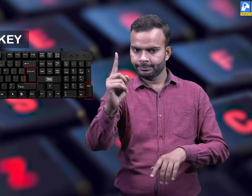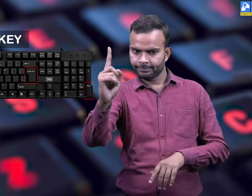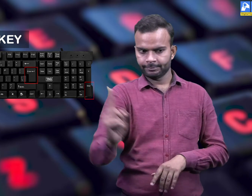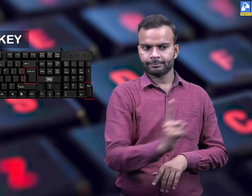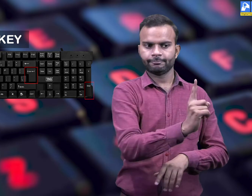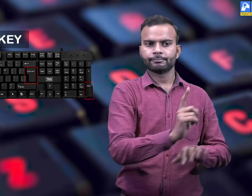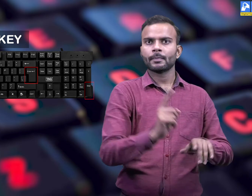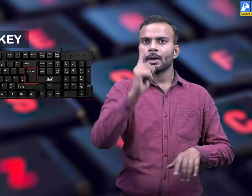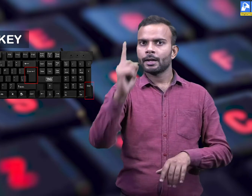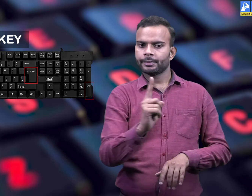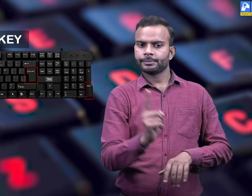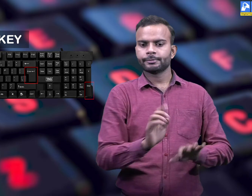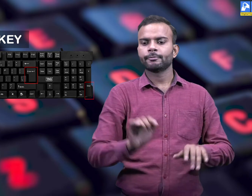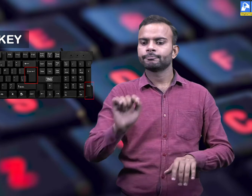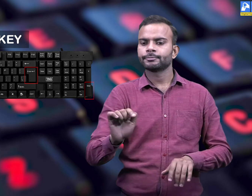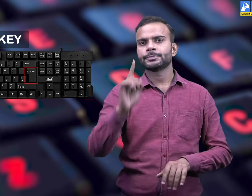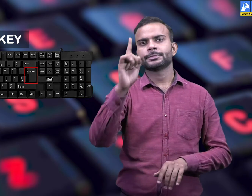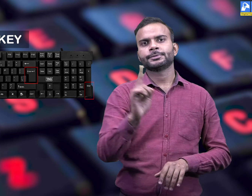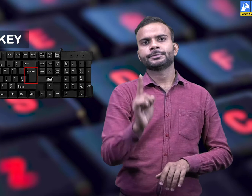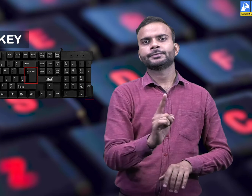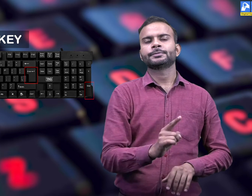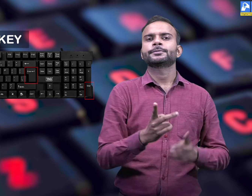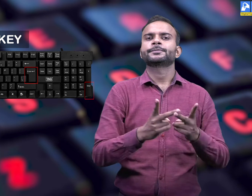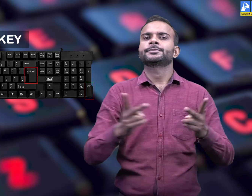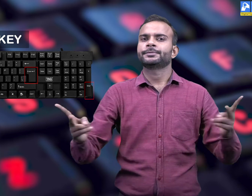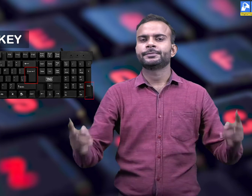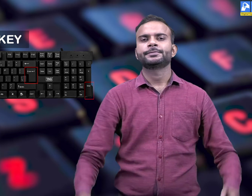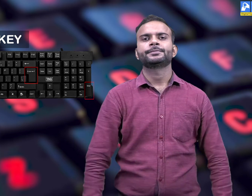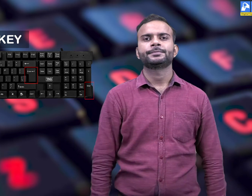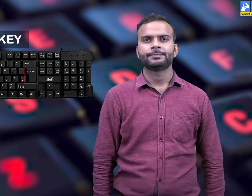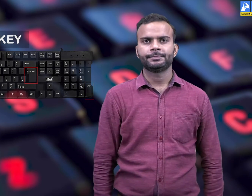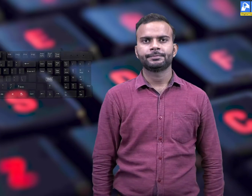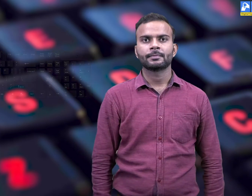So the enter key moves the cursor to another line or executes a program.